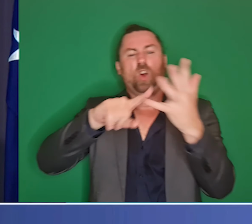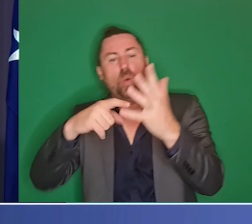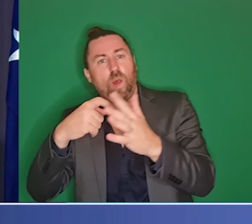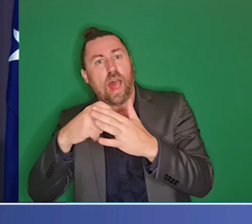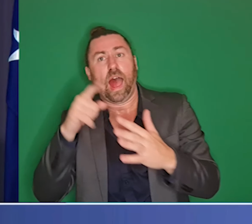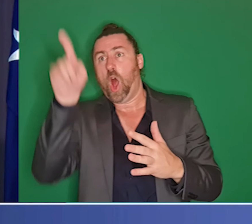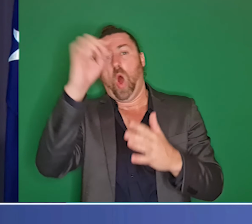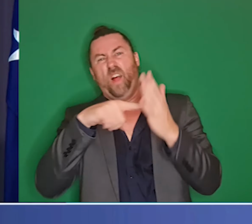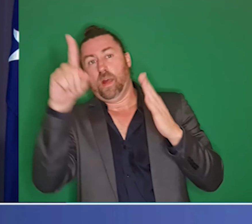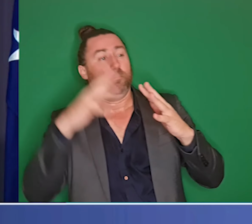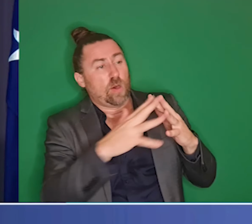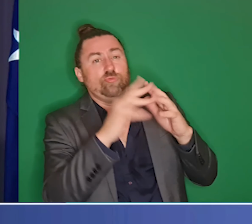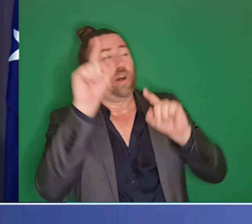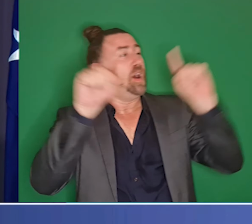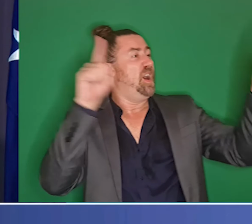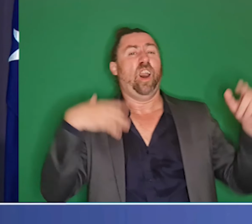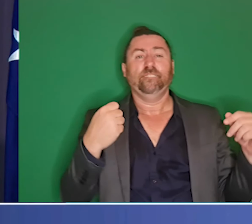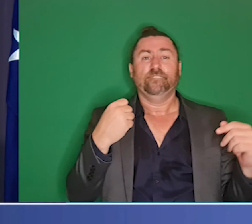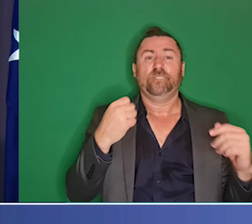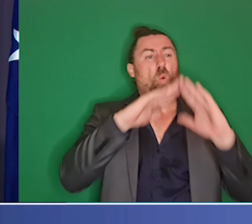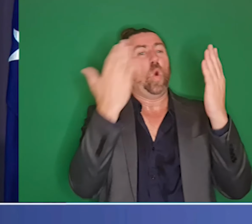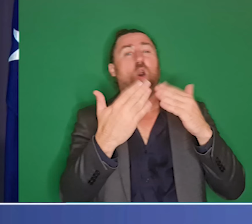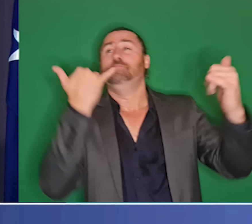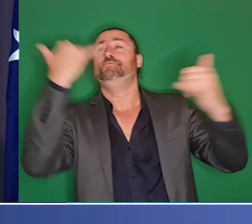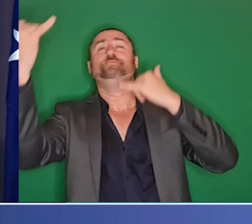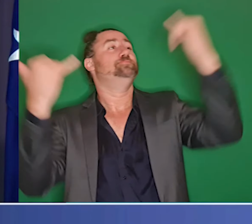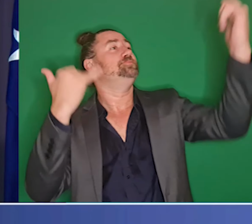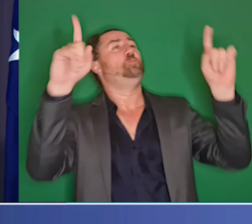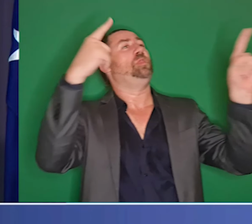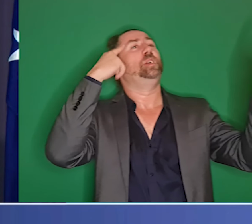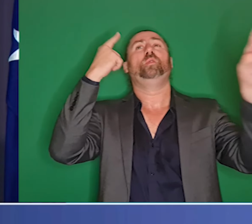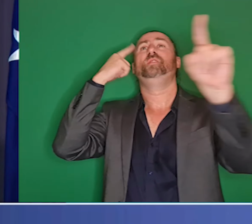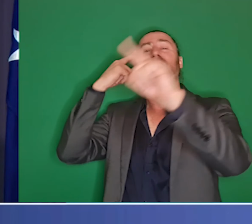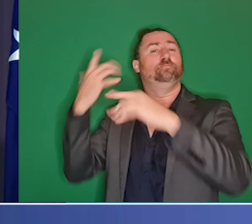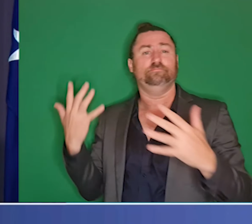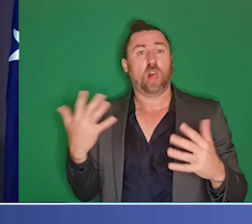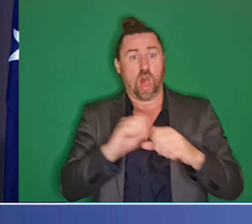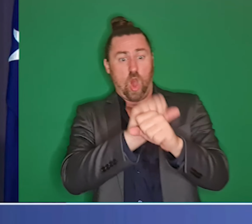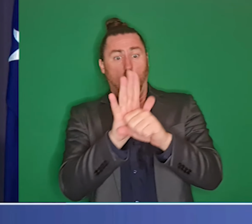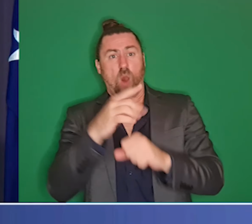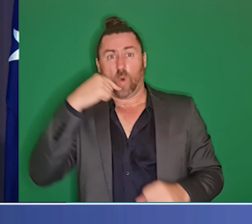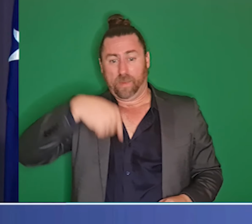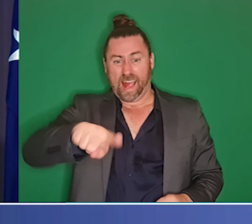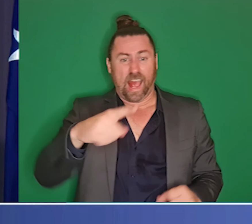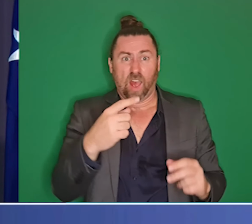And I think now is the time to think about what we do into the future. COVID's gonna be with us for many years.